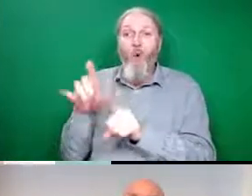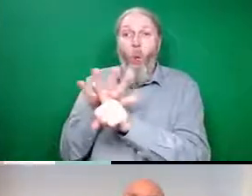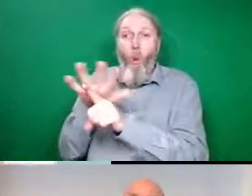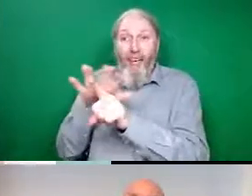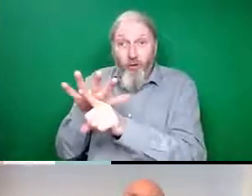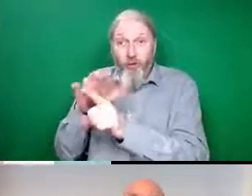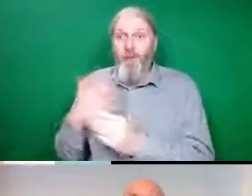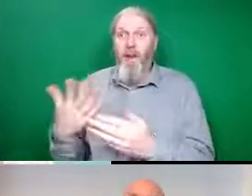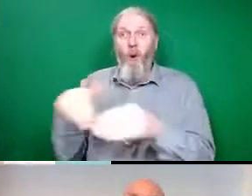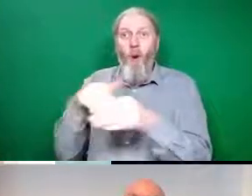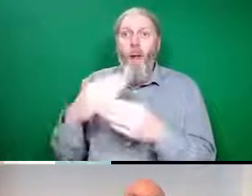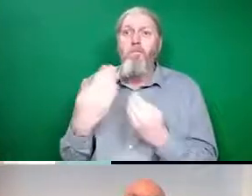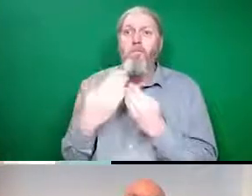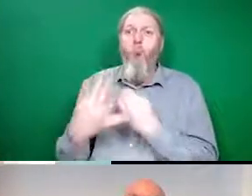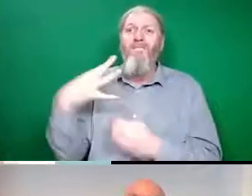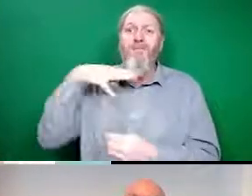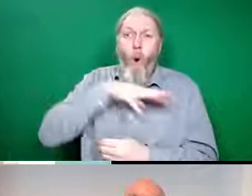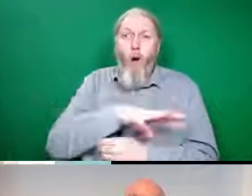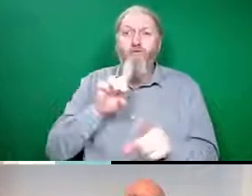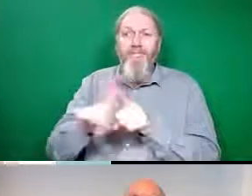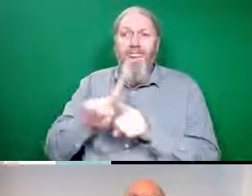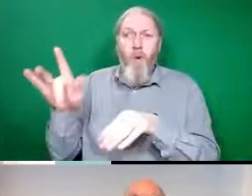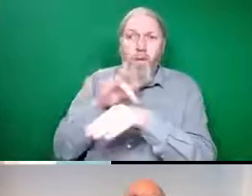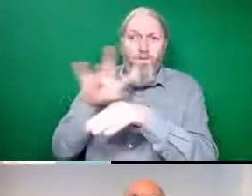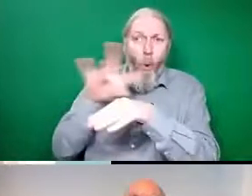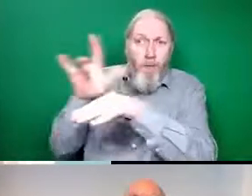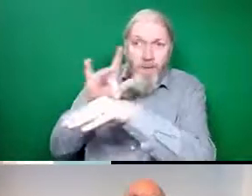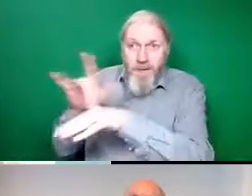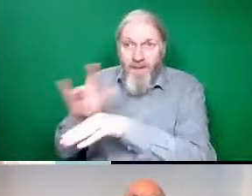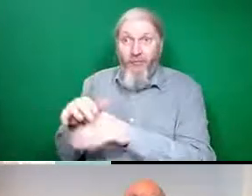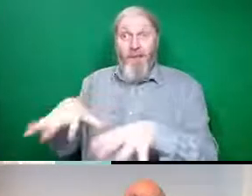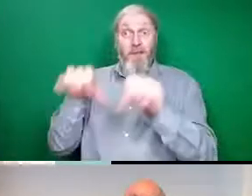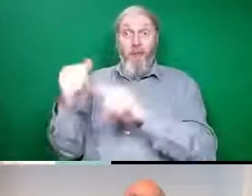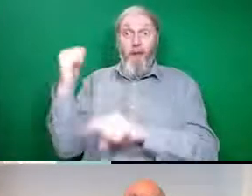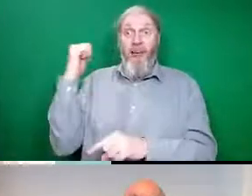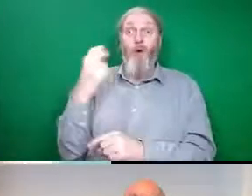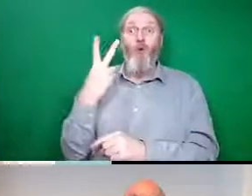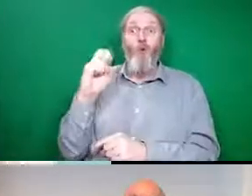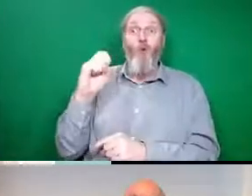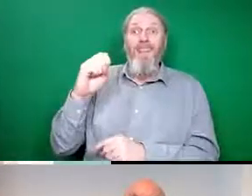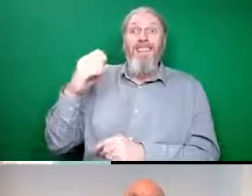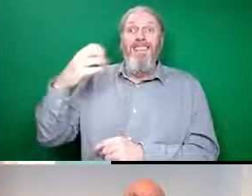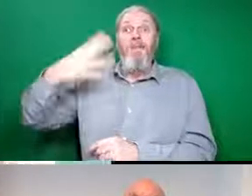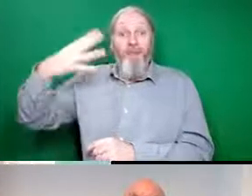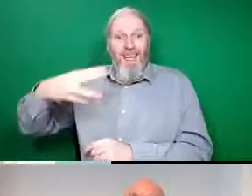groups. Within that we have created the largest carbon absorbing mural in the UK.